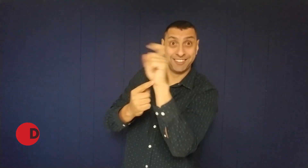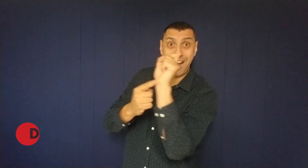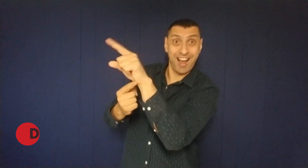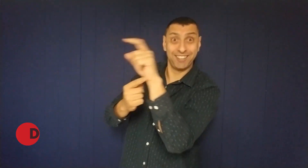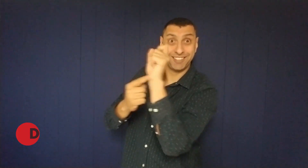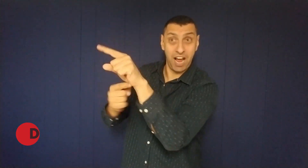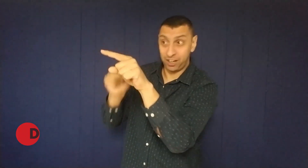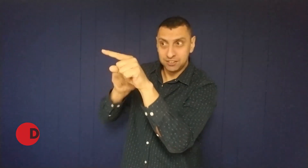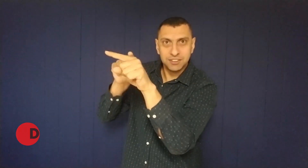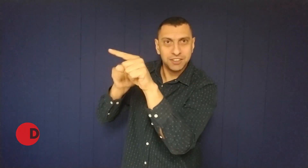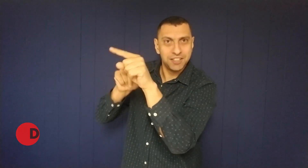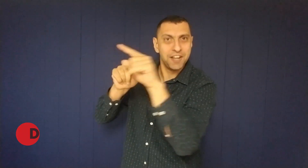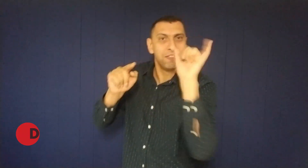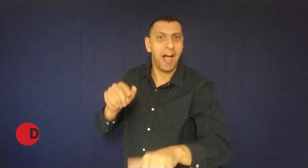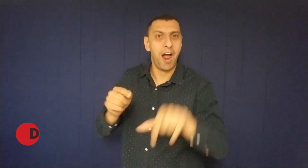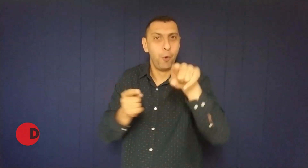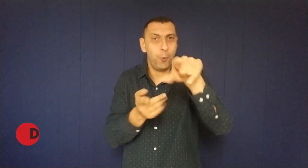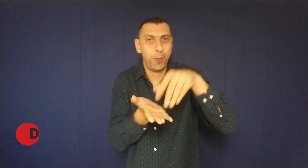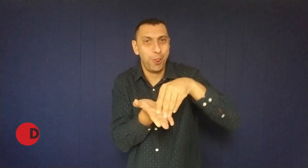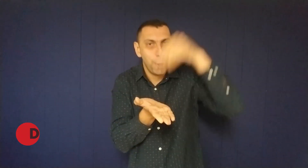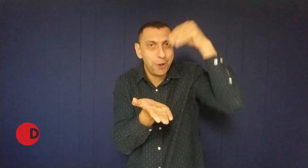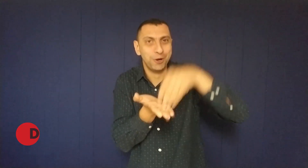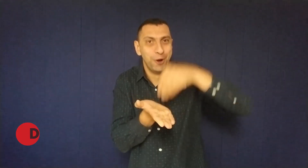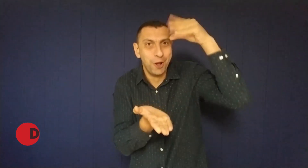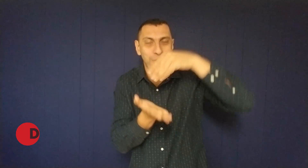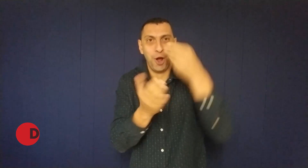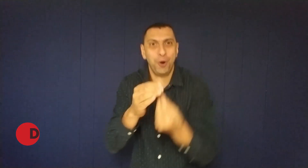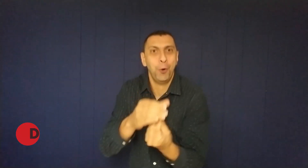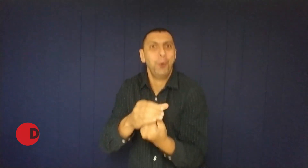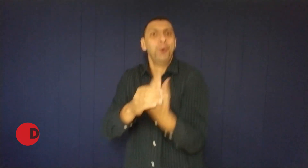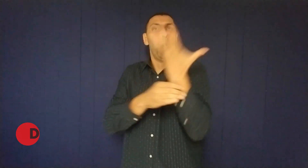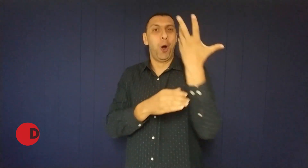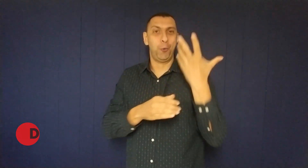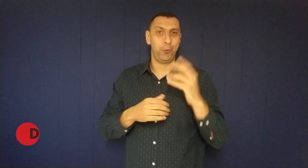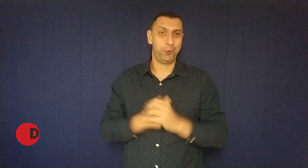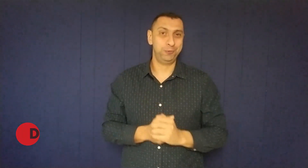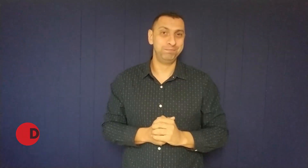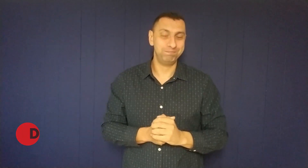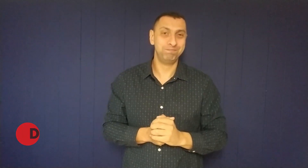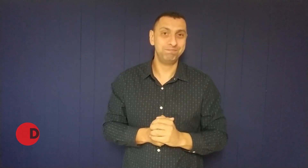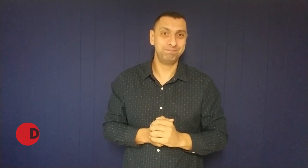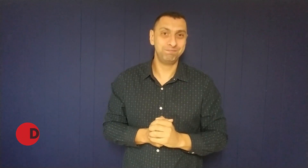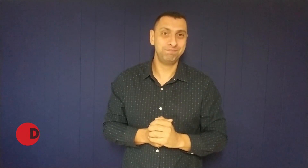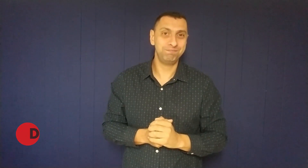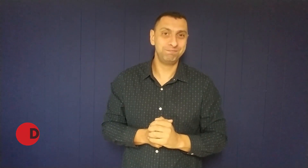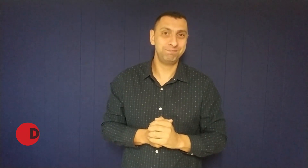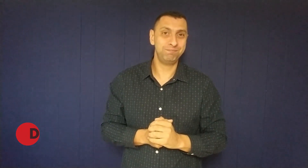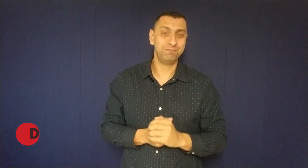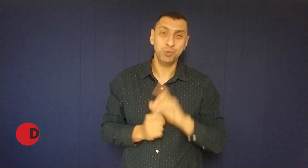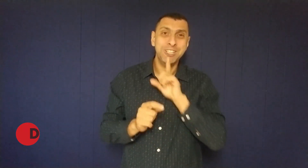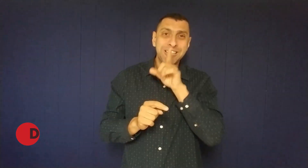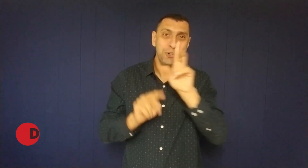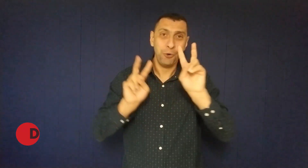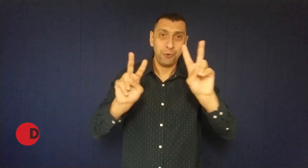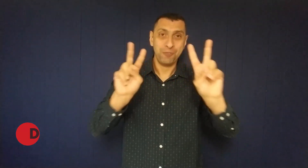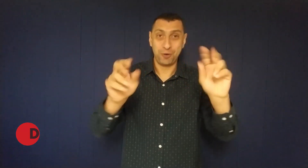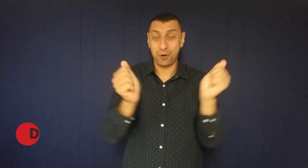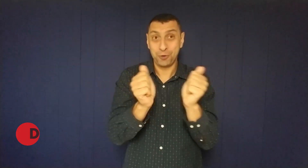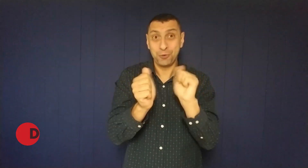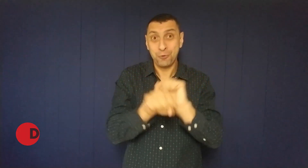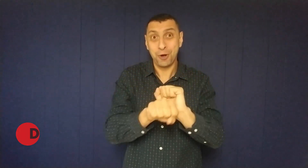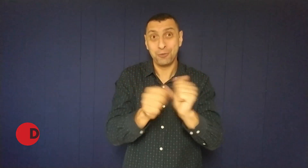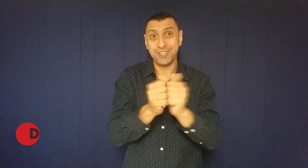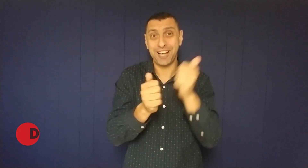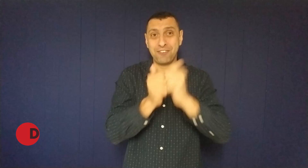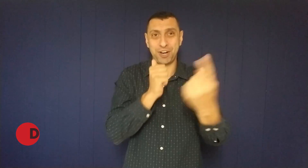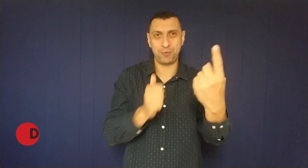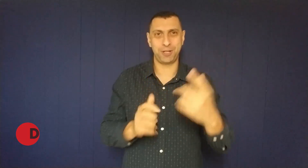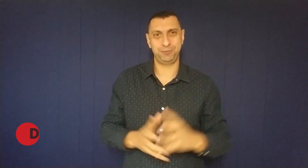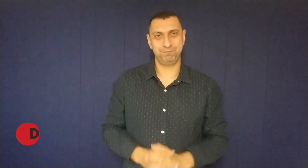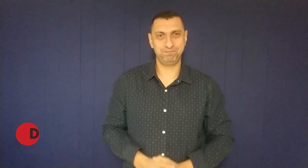by asking, learn and grow! I look forward to working with everyone!